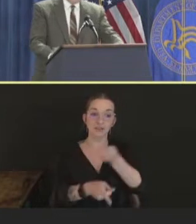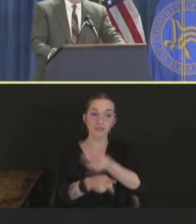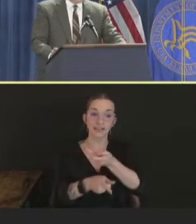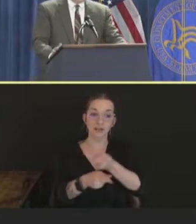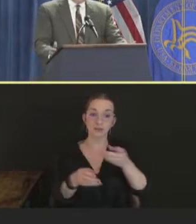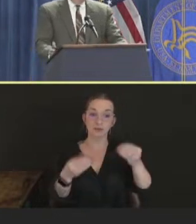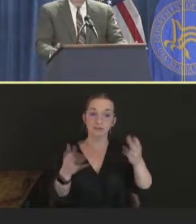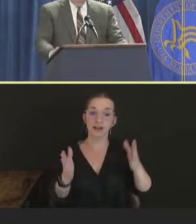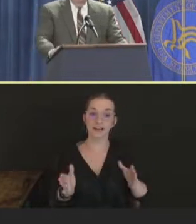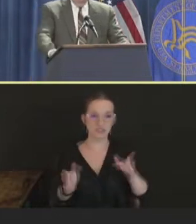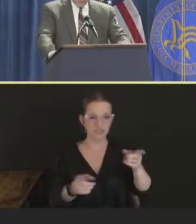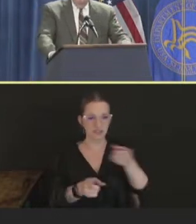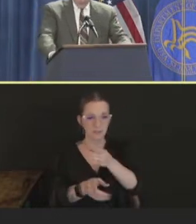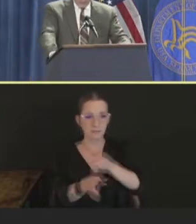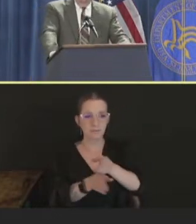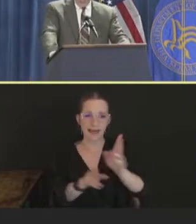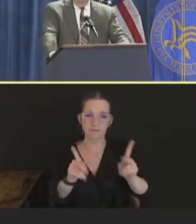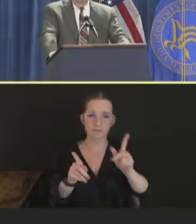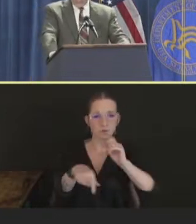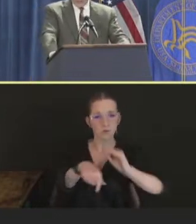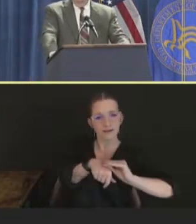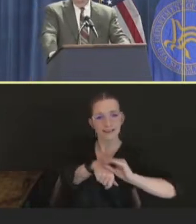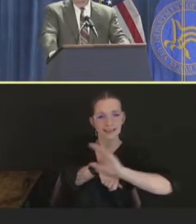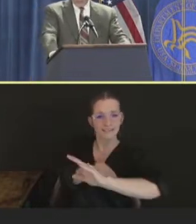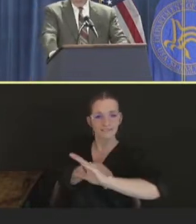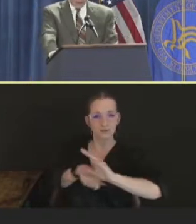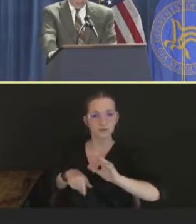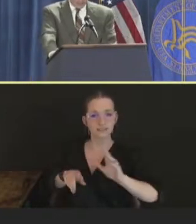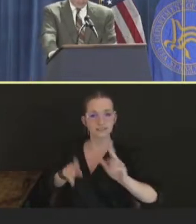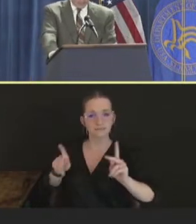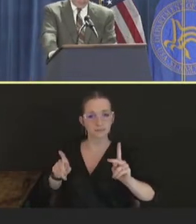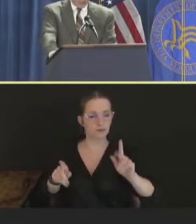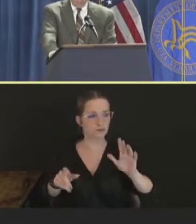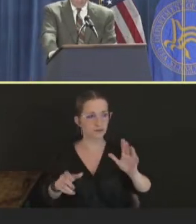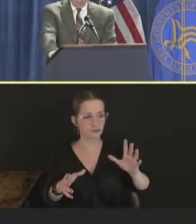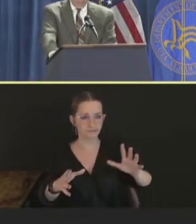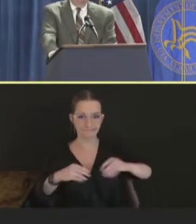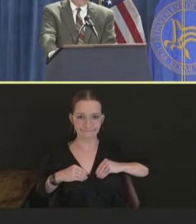Really, functionally, they bridge the gap between healthcare policymakers and patients,